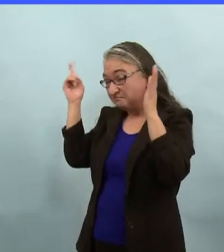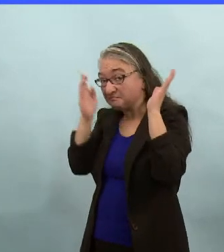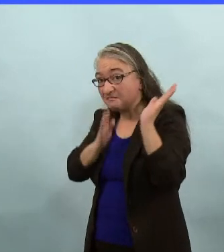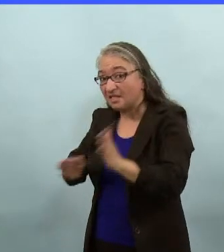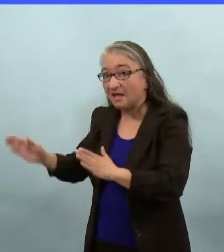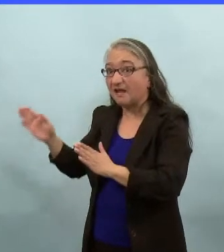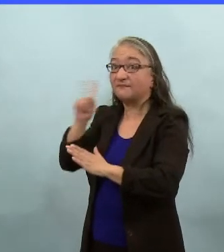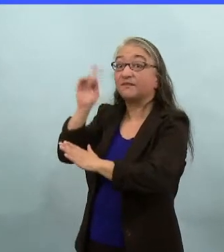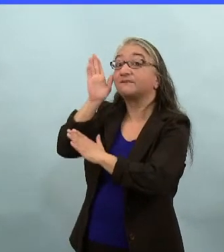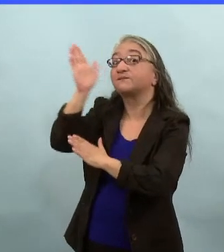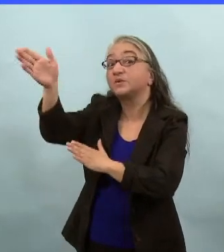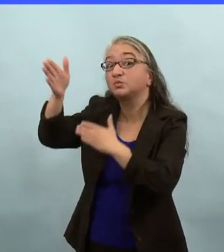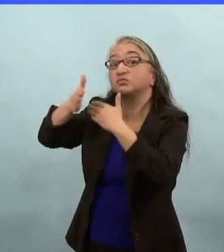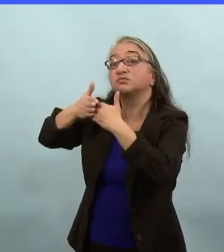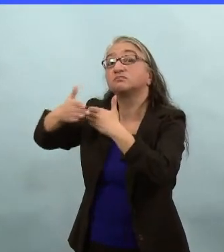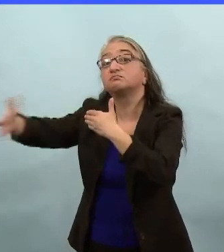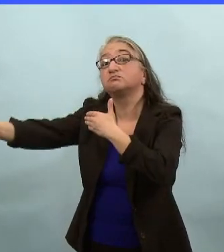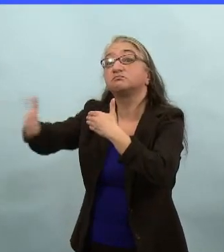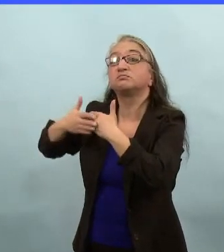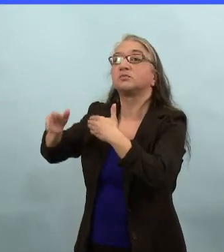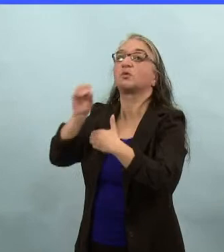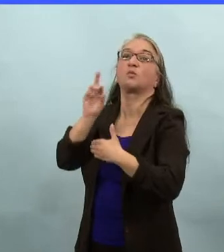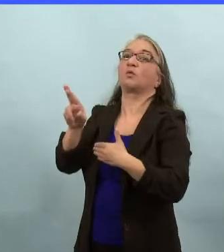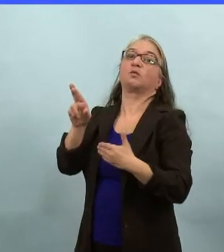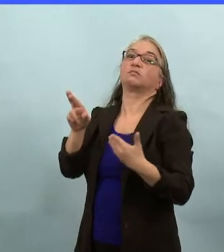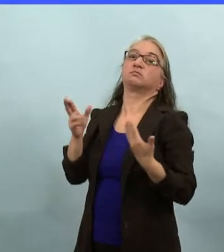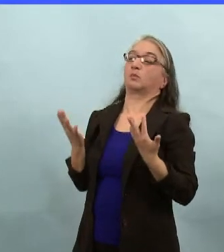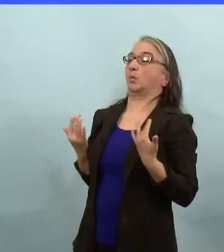uh just waiting and seeing how omnicron plays out